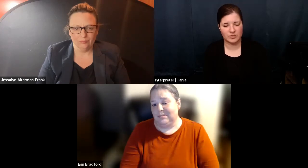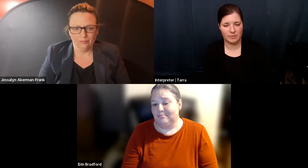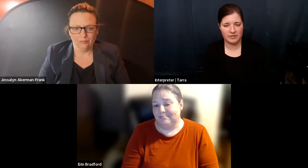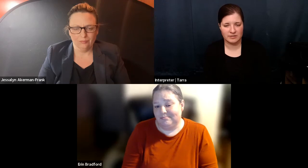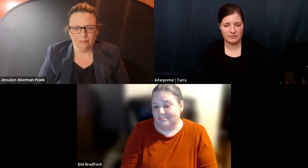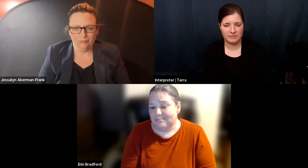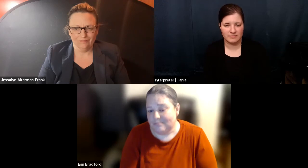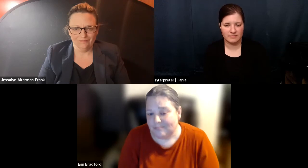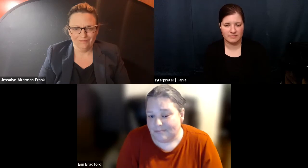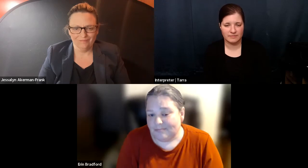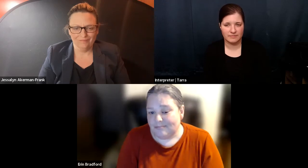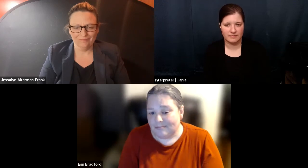out when they're finally going to stop and then I get off but I can't -- but then I can't do what I want to do because I'm always late.